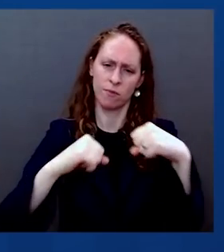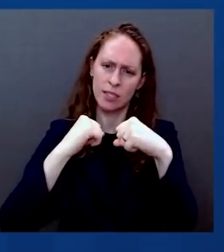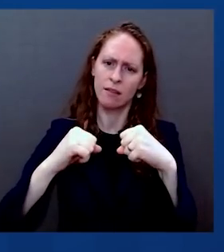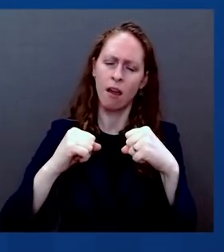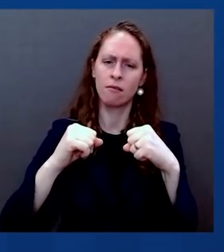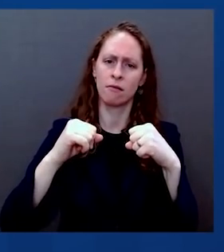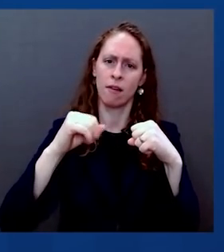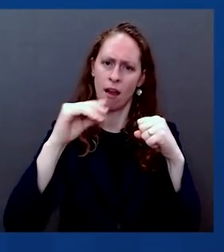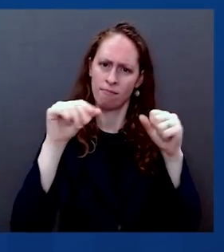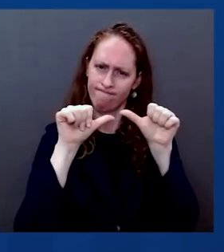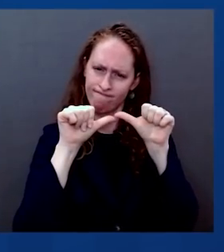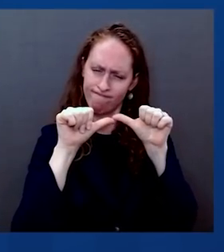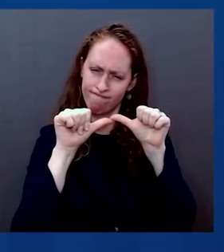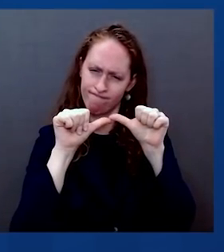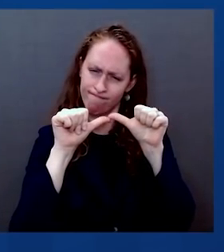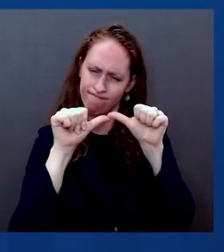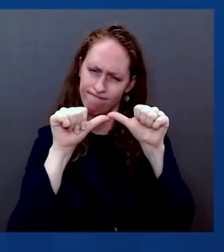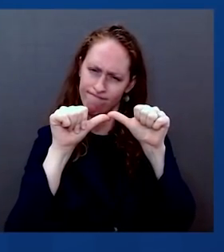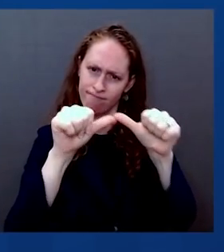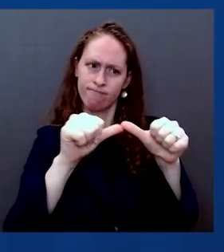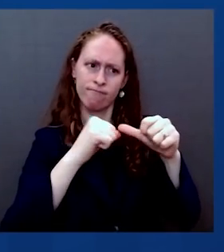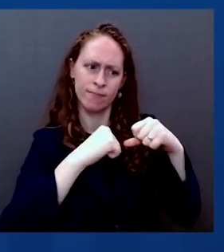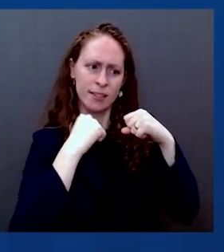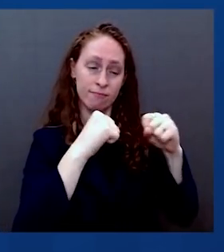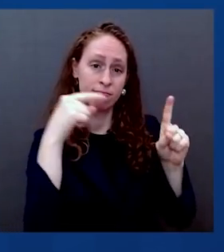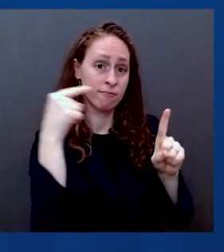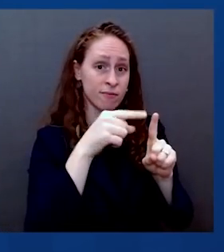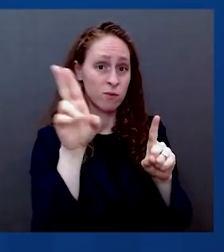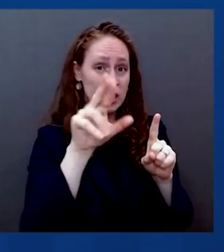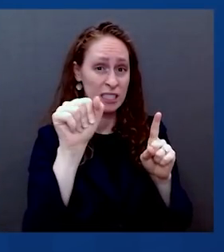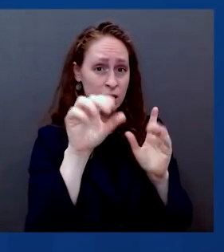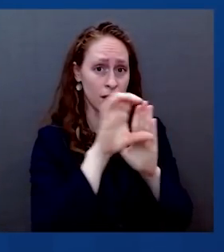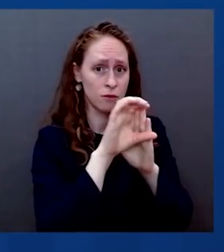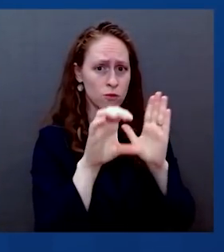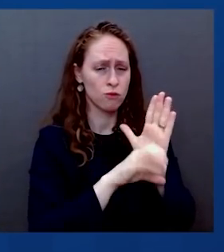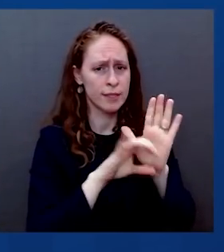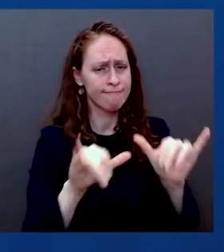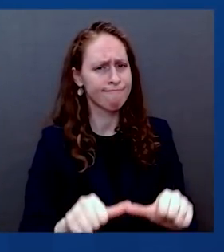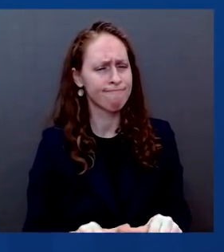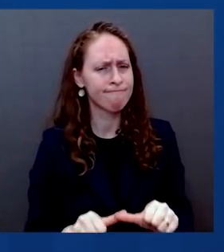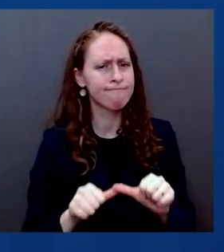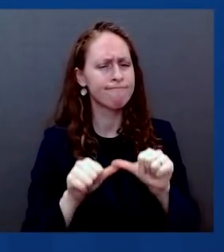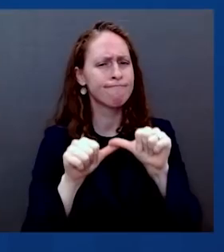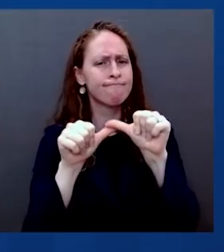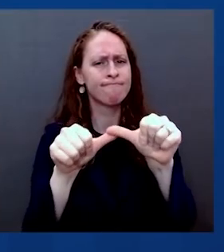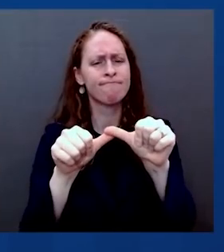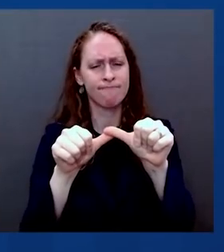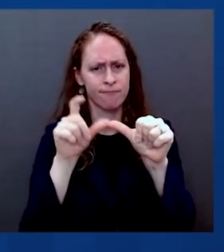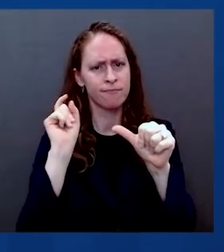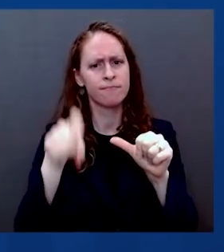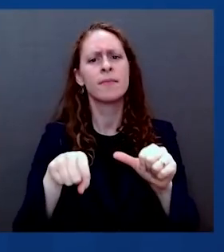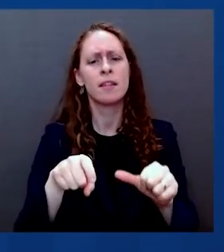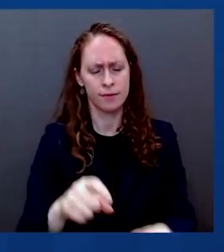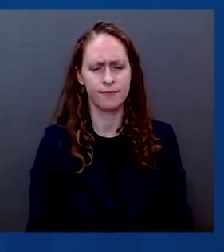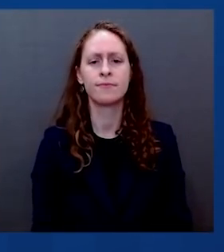And we will. We will fight.